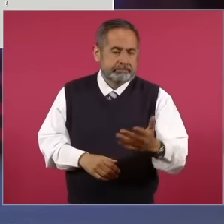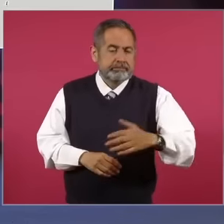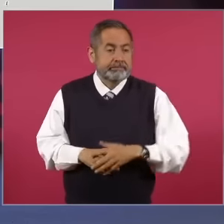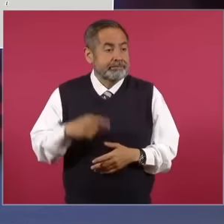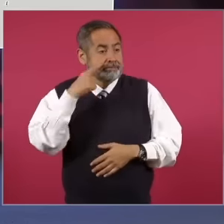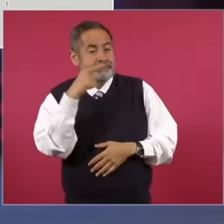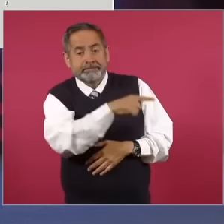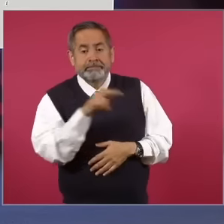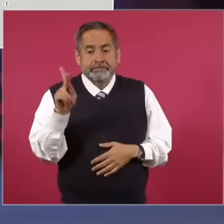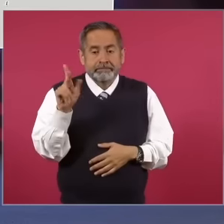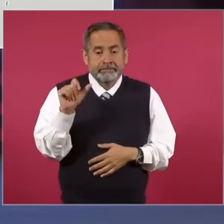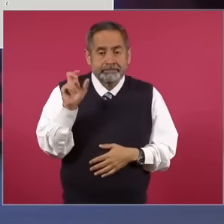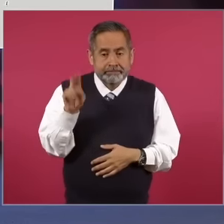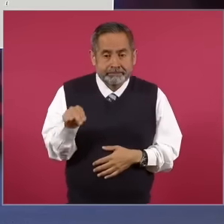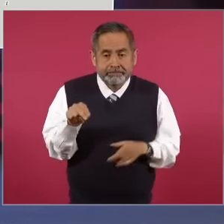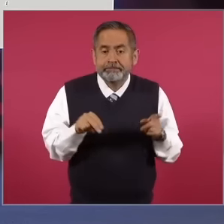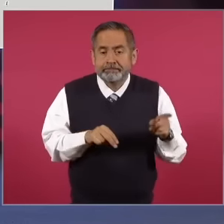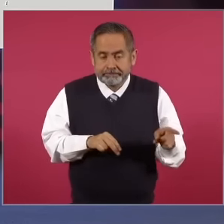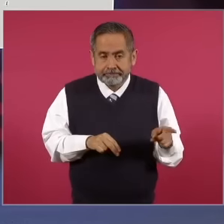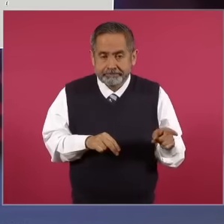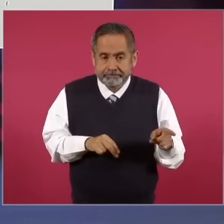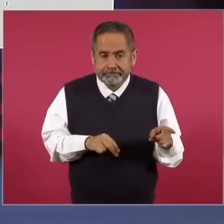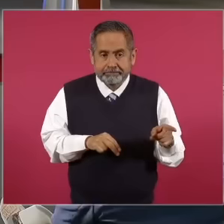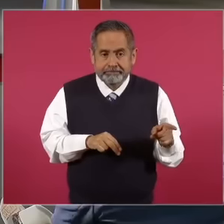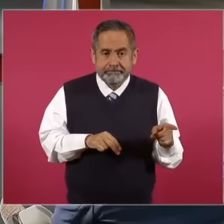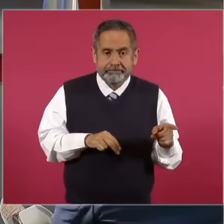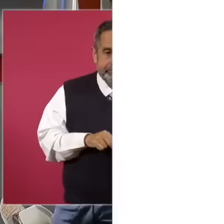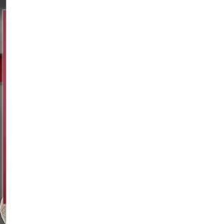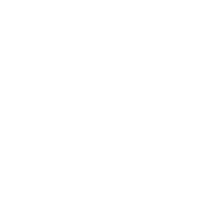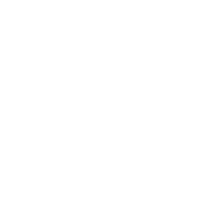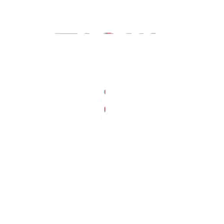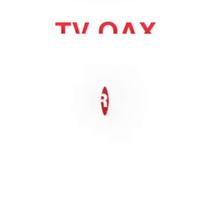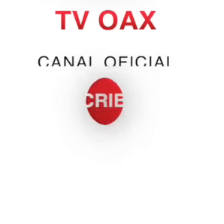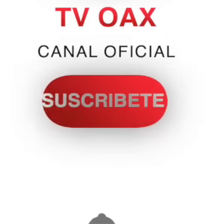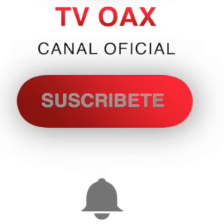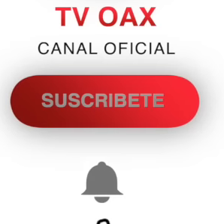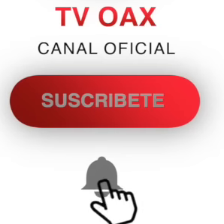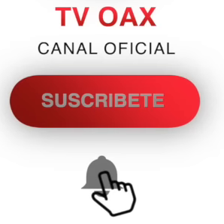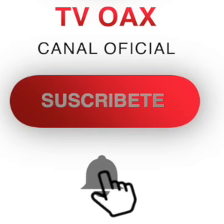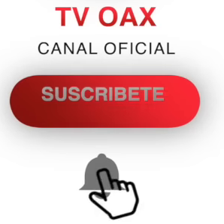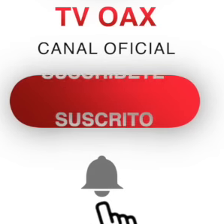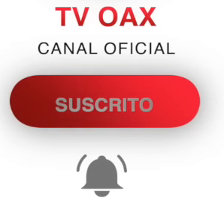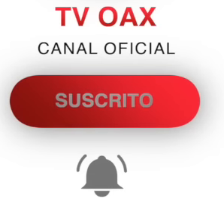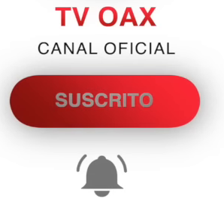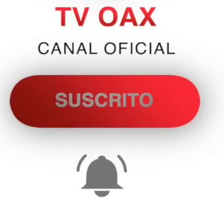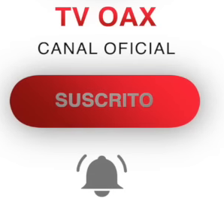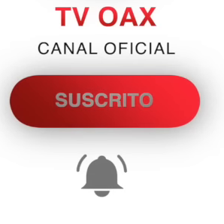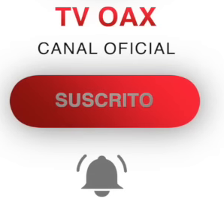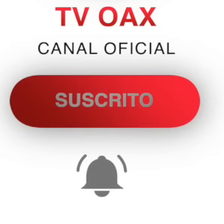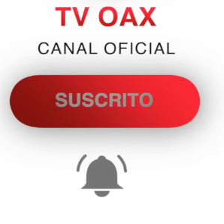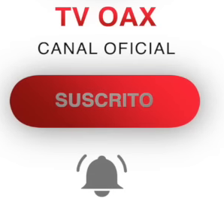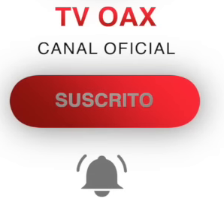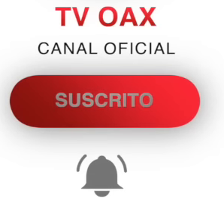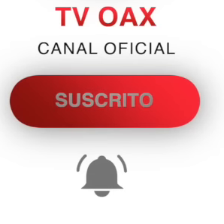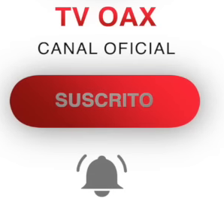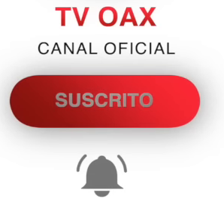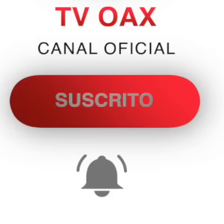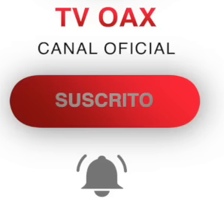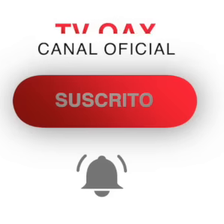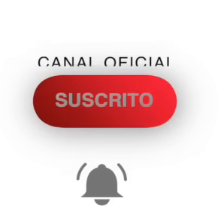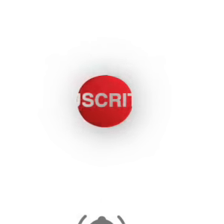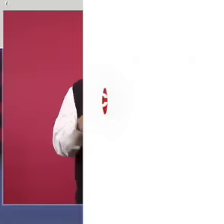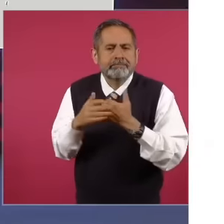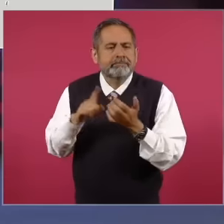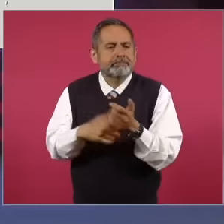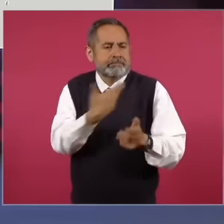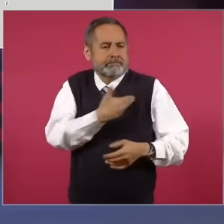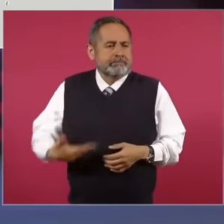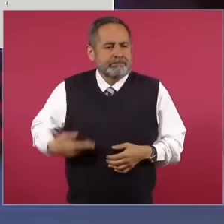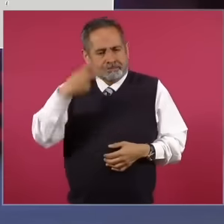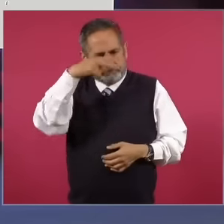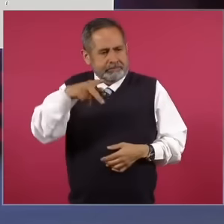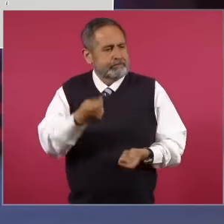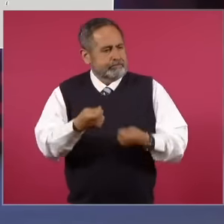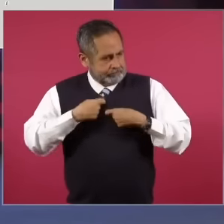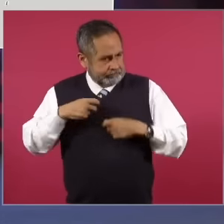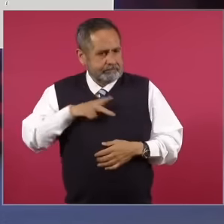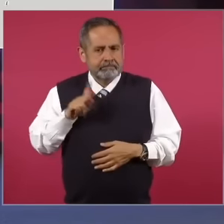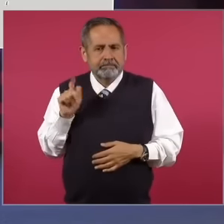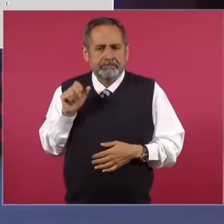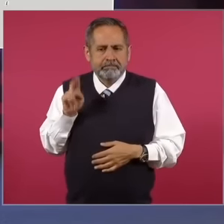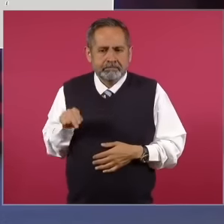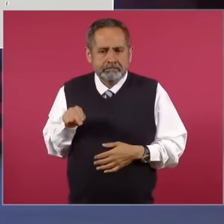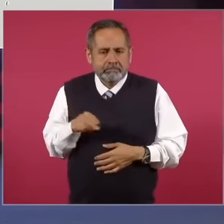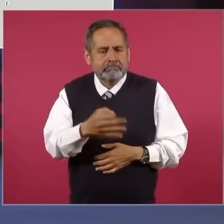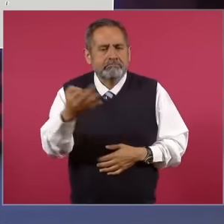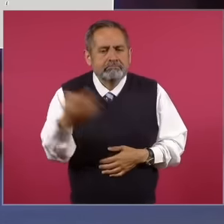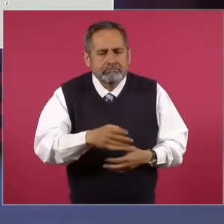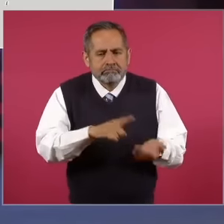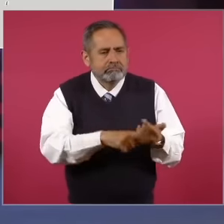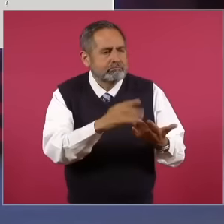National Action party will conduct the processes on the 24th of the presidency of the republic, what happened Nothing